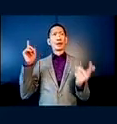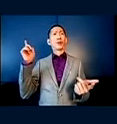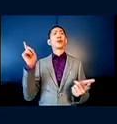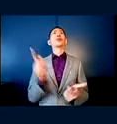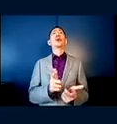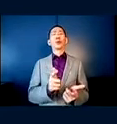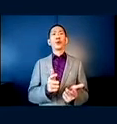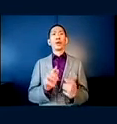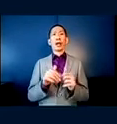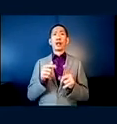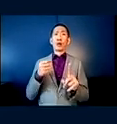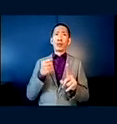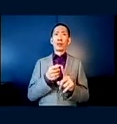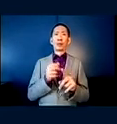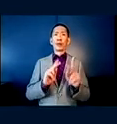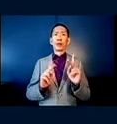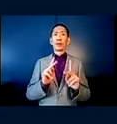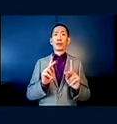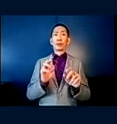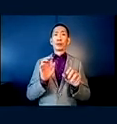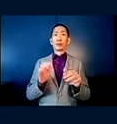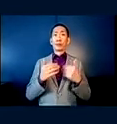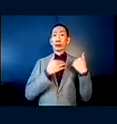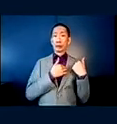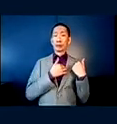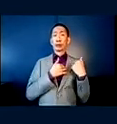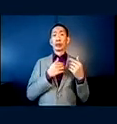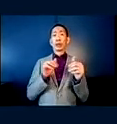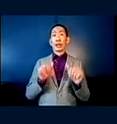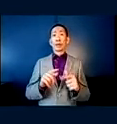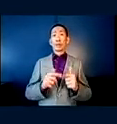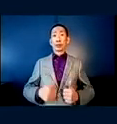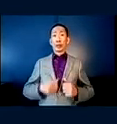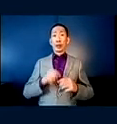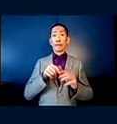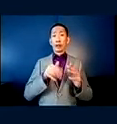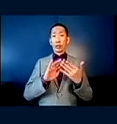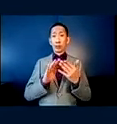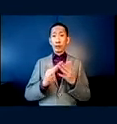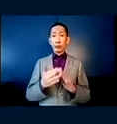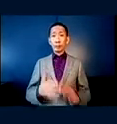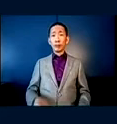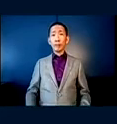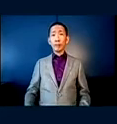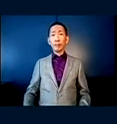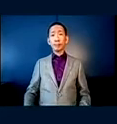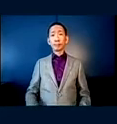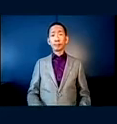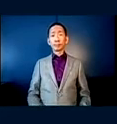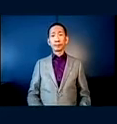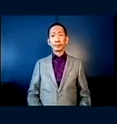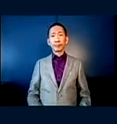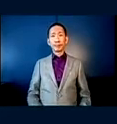SO YOU CAN IMAGINE WHAT THIS DOES TO PEOPLE'S VIABILITY, REMAINING IN THE COMMUNITY.